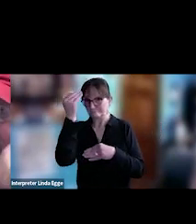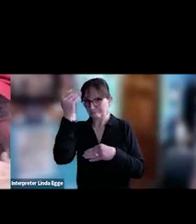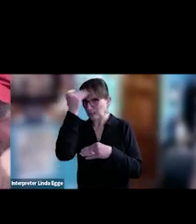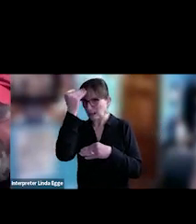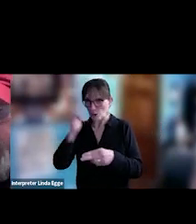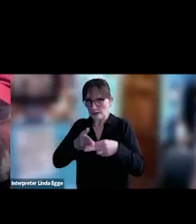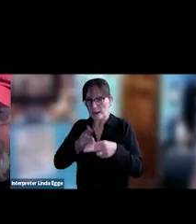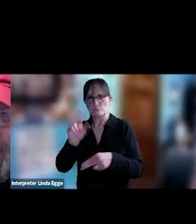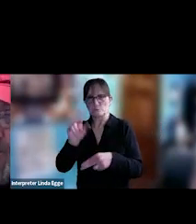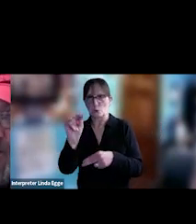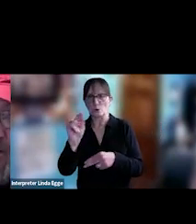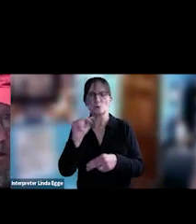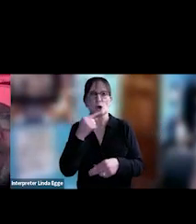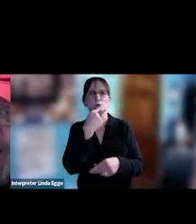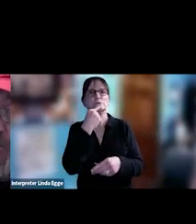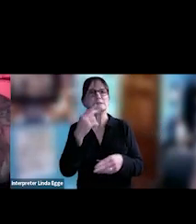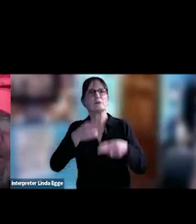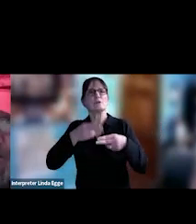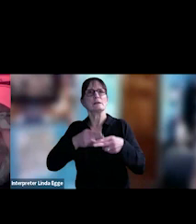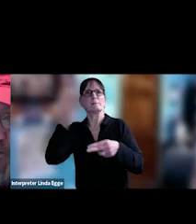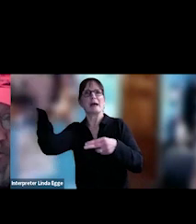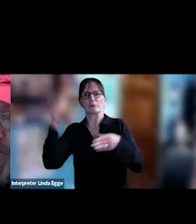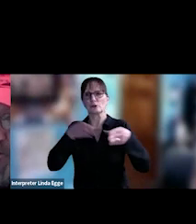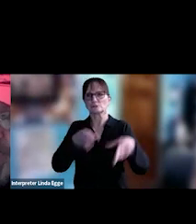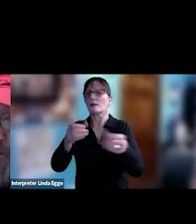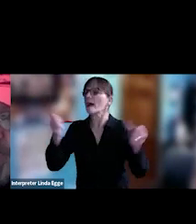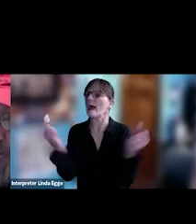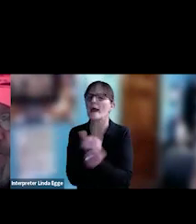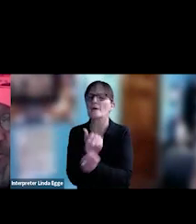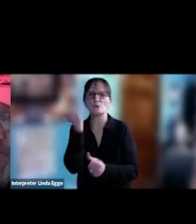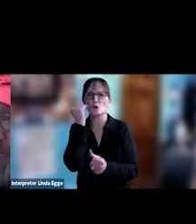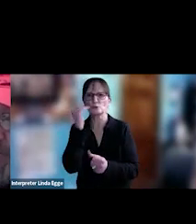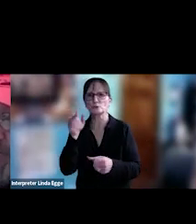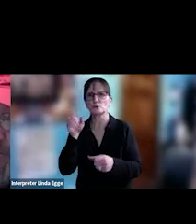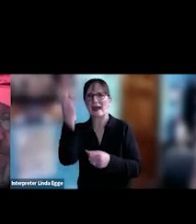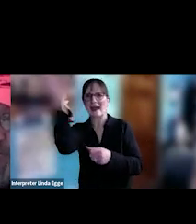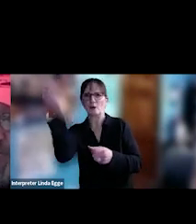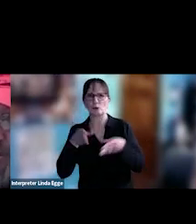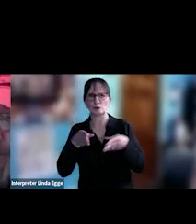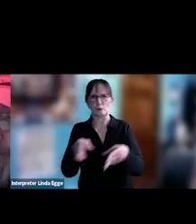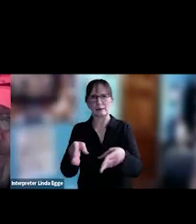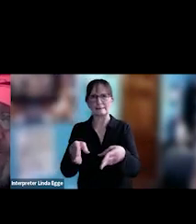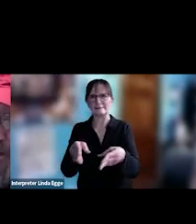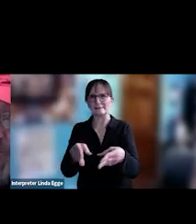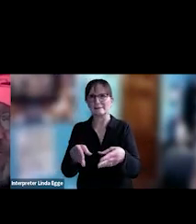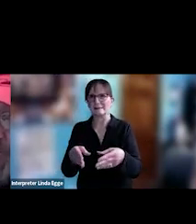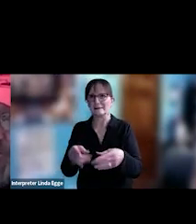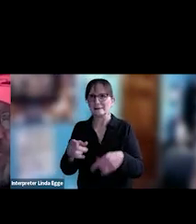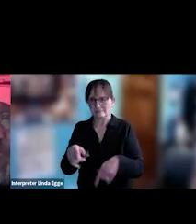you could say her name out there on the street, and that everybody knows her. Yeah. (faintly speaking) Yeah, that lady knows exactly what she's doing.